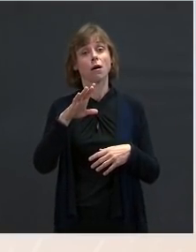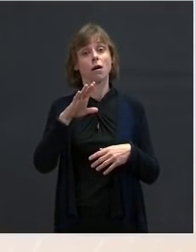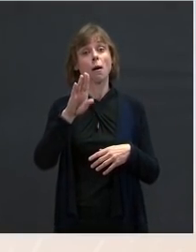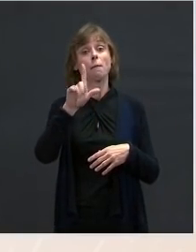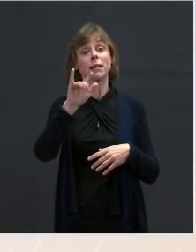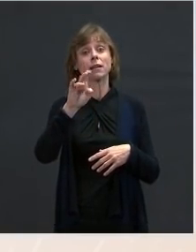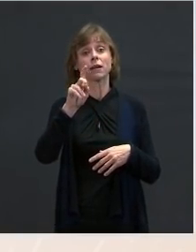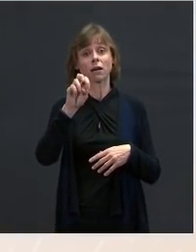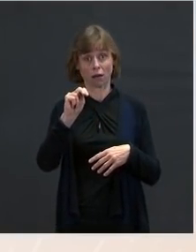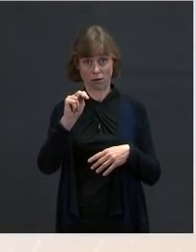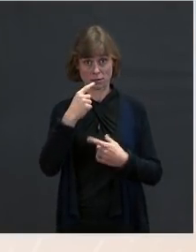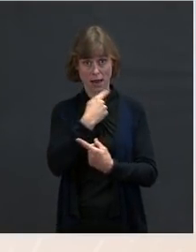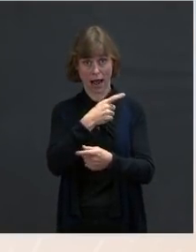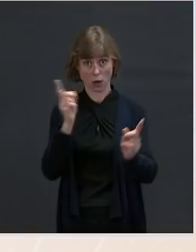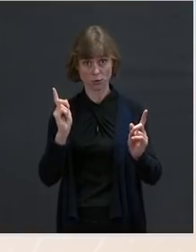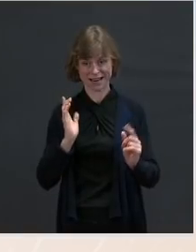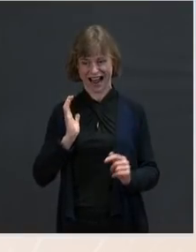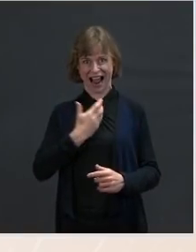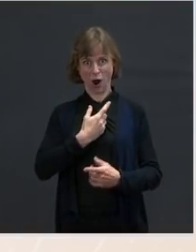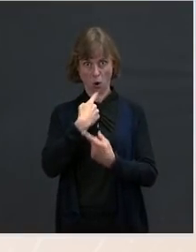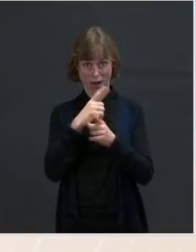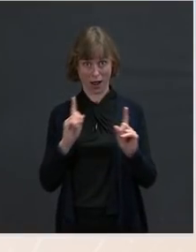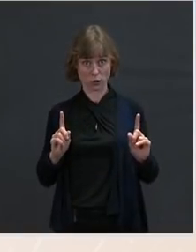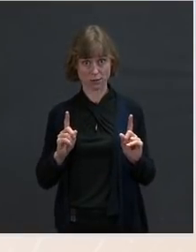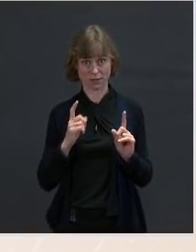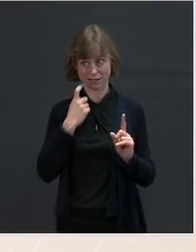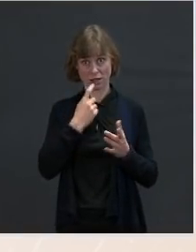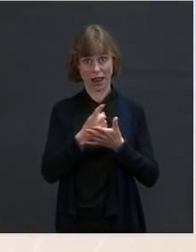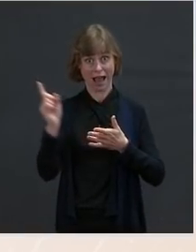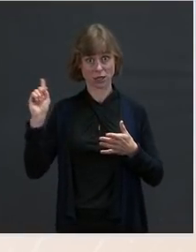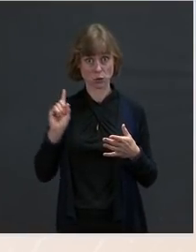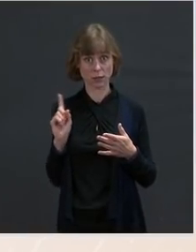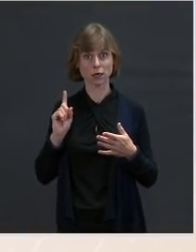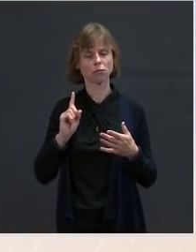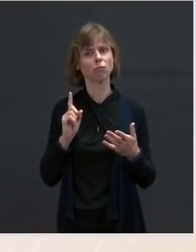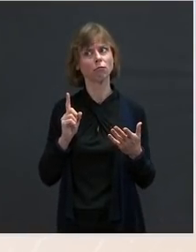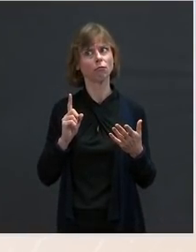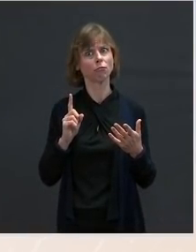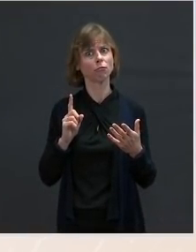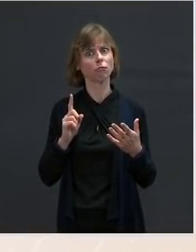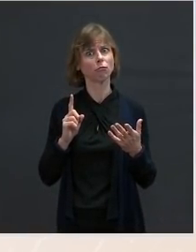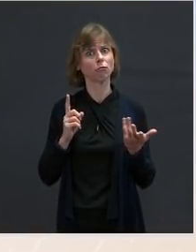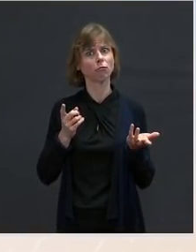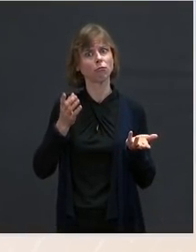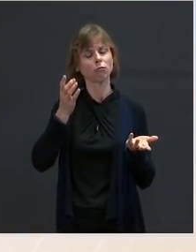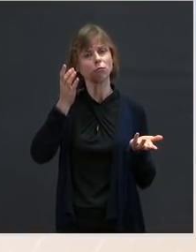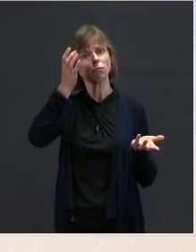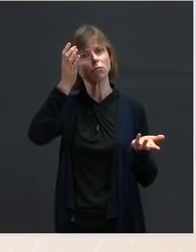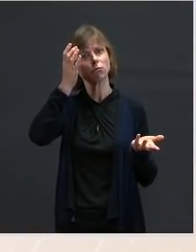and what our announcement that came out last week is a reflection of is an openness to have a conversation,